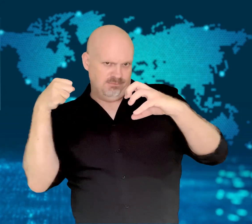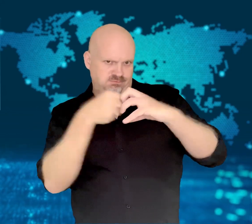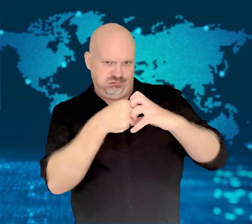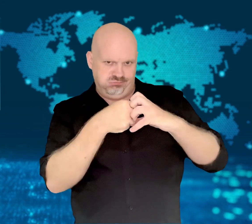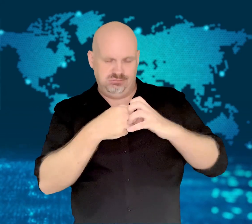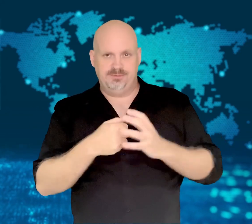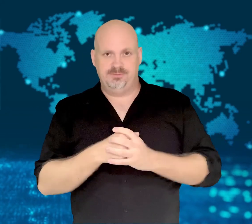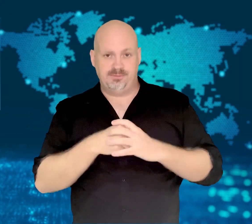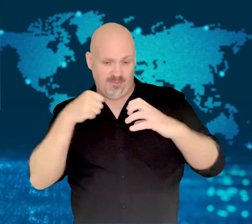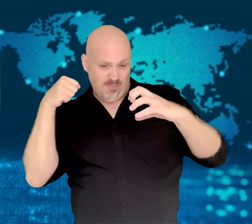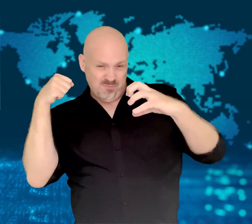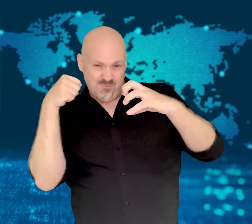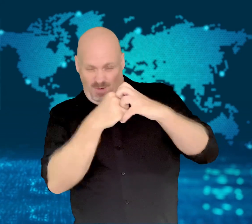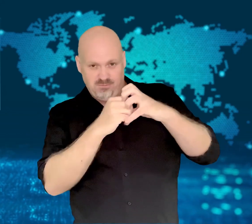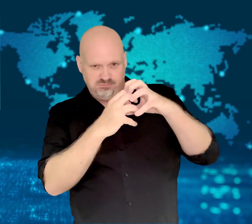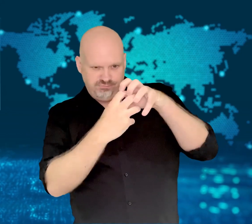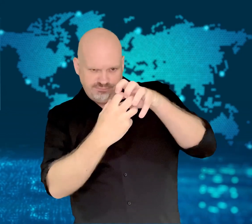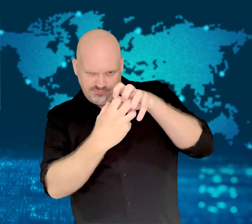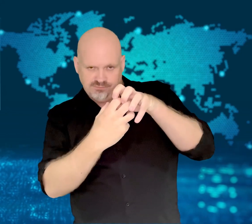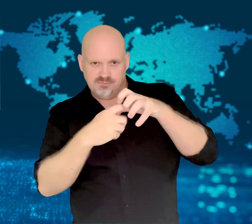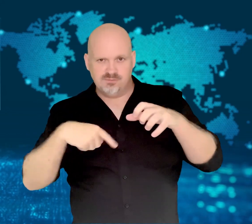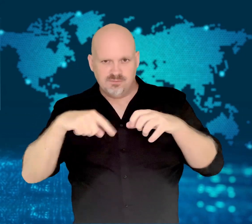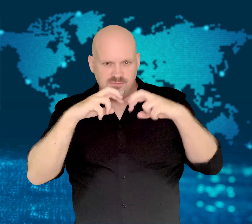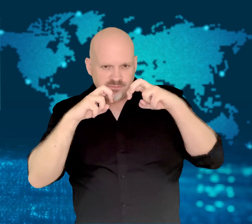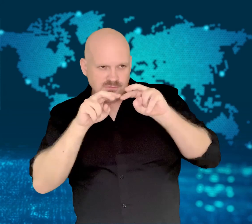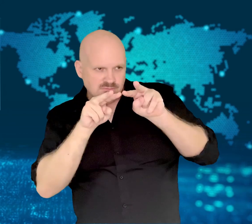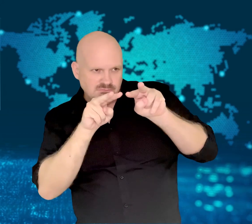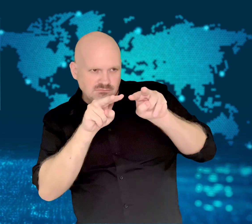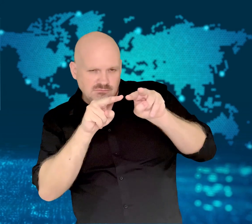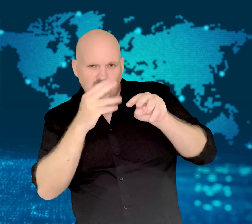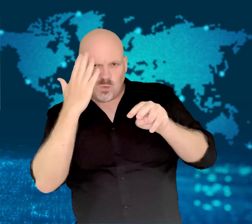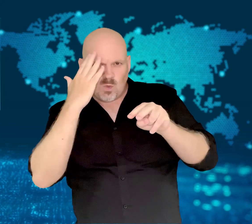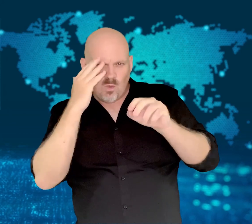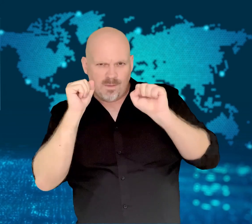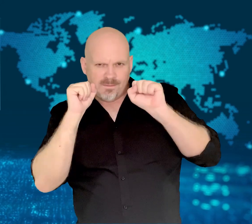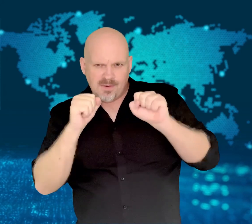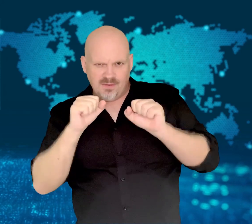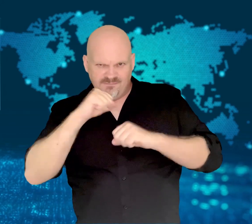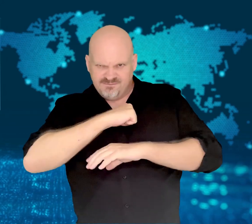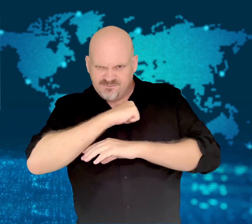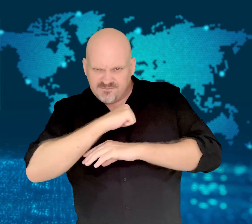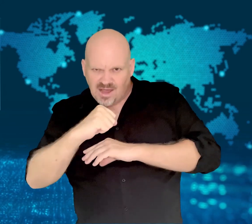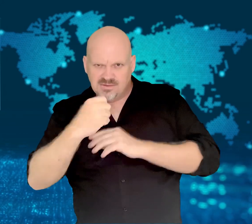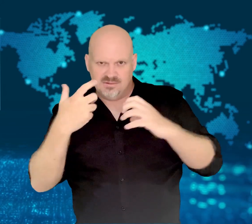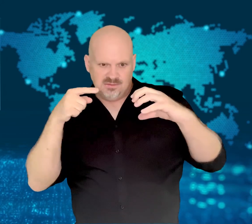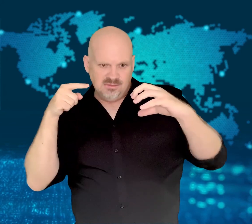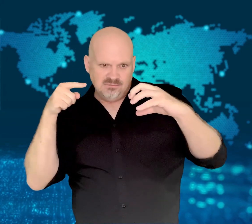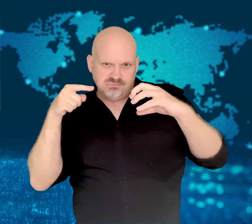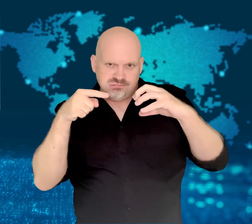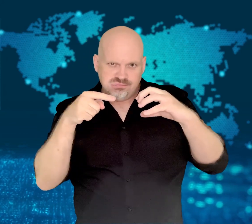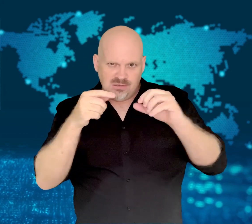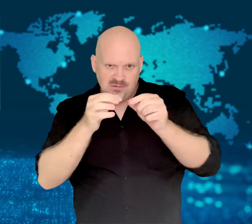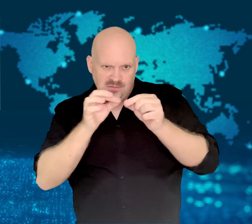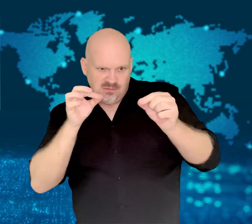Studying the results of the crash will help scientists understand how much momentum is